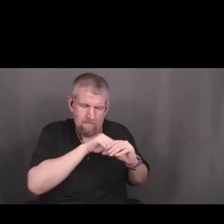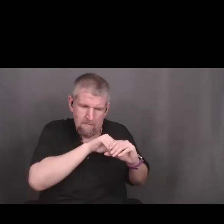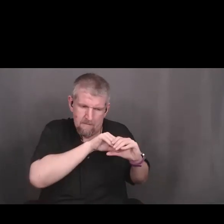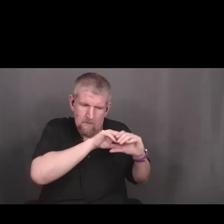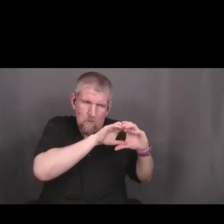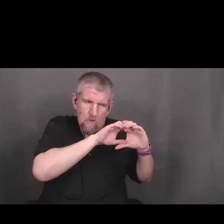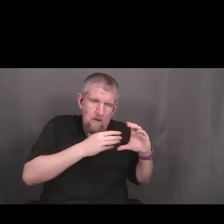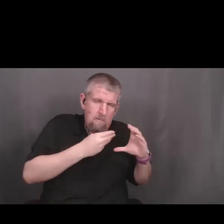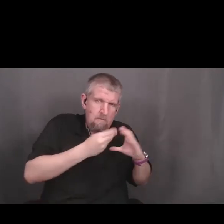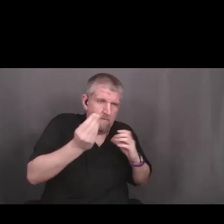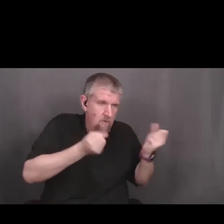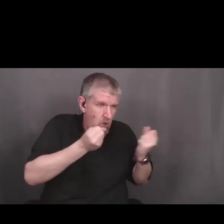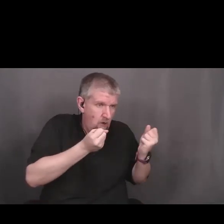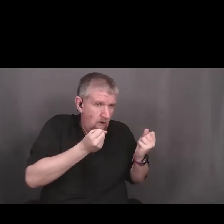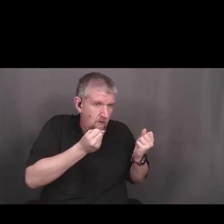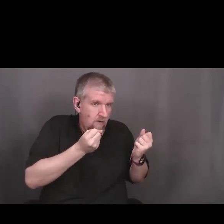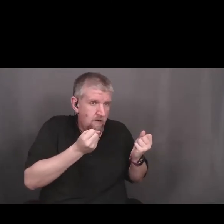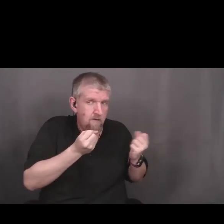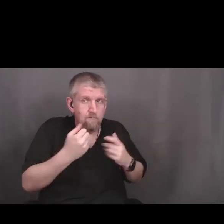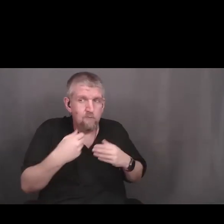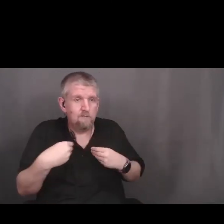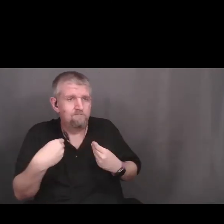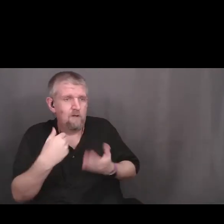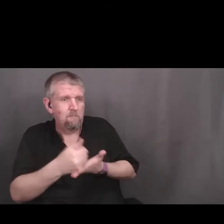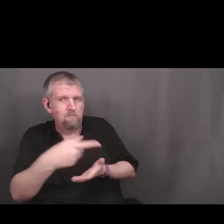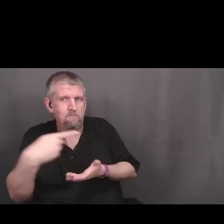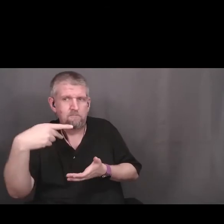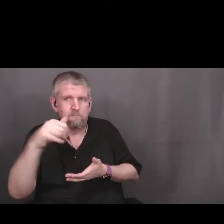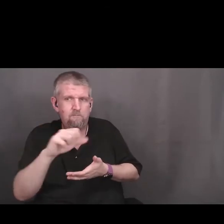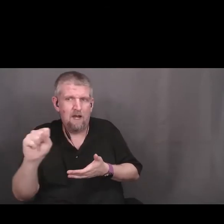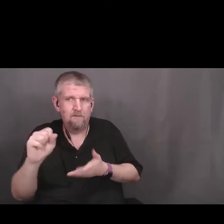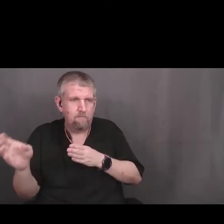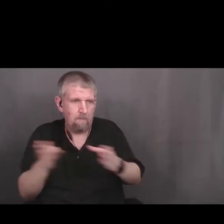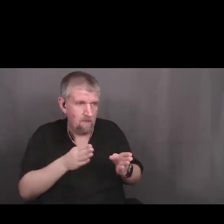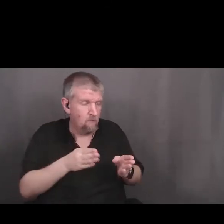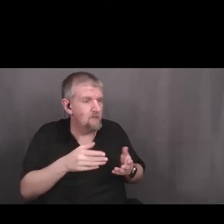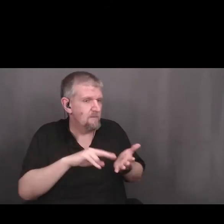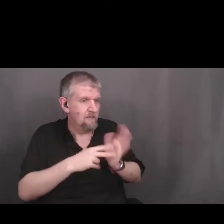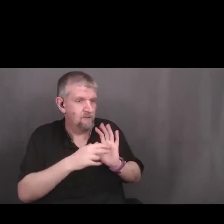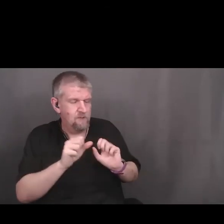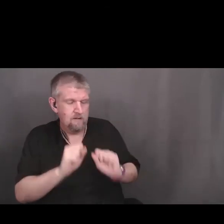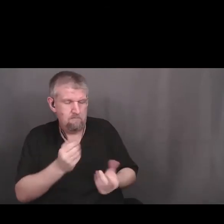we can help you with a pass plan, which allows you to set some of your money aside